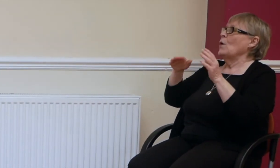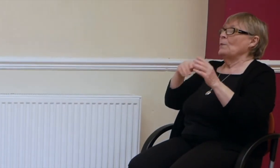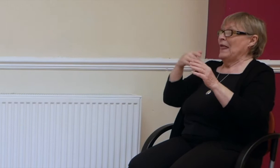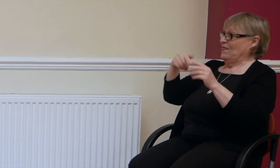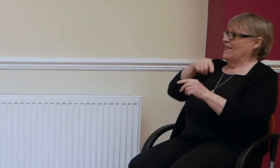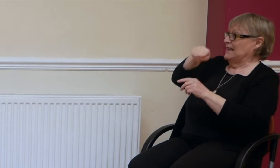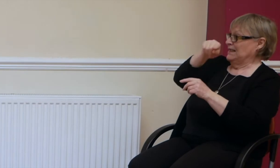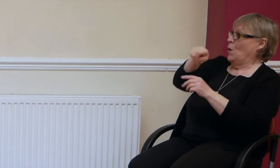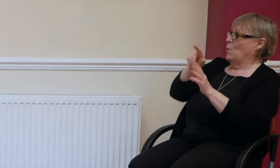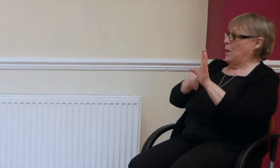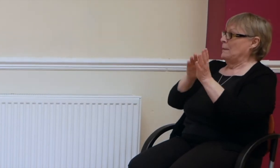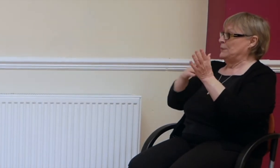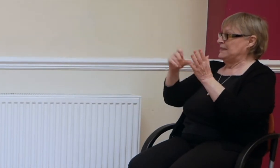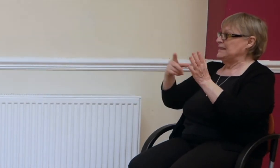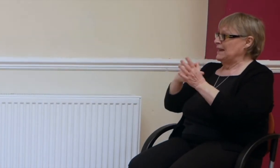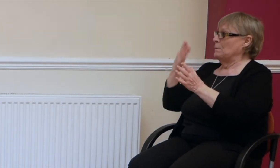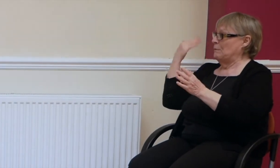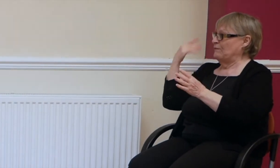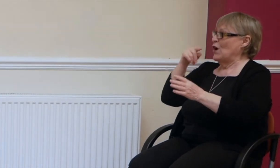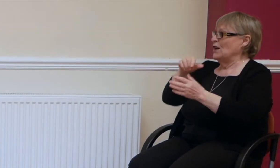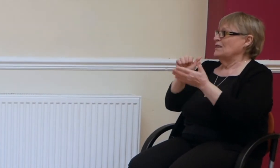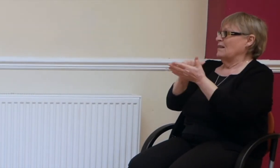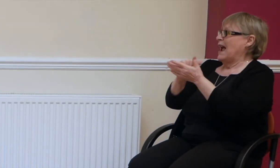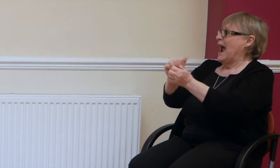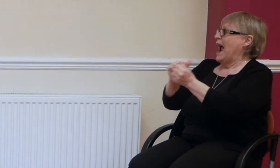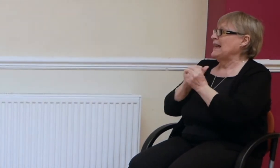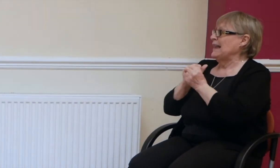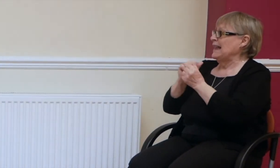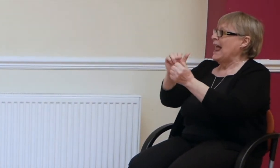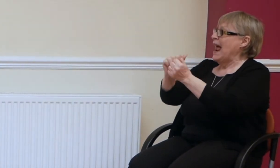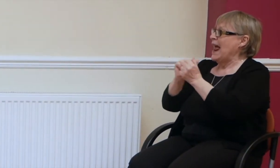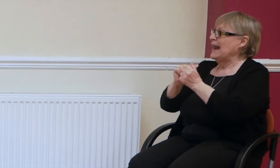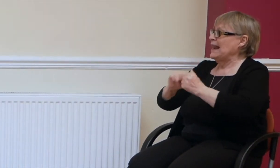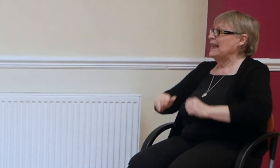that was where the YMCA was before. The idea was we would hire it.